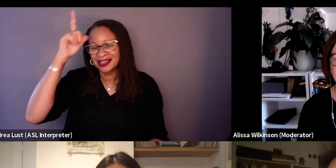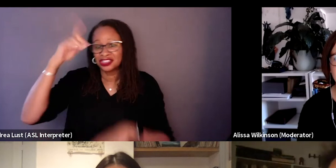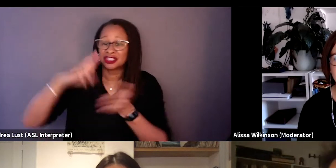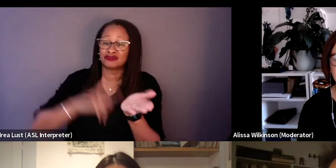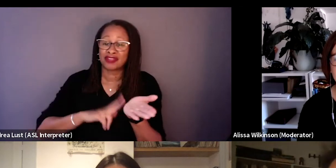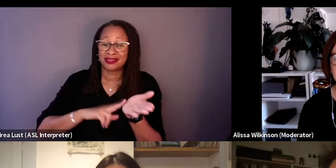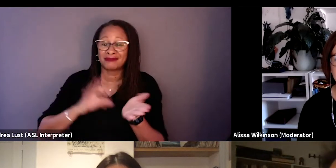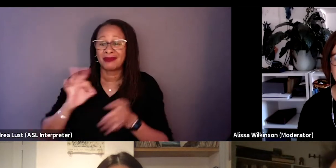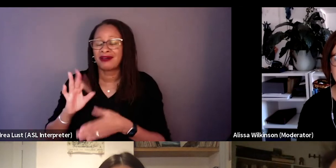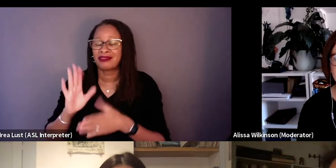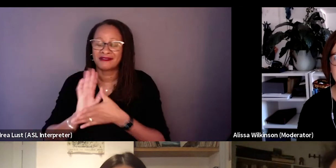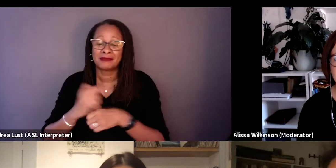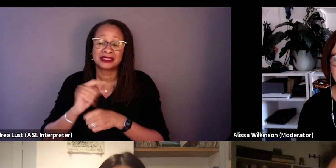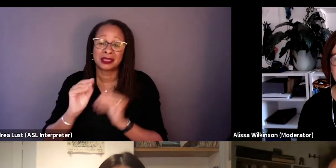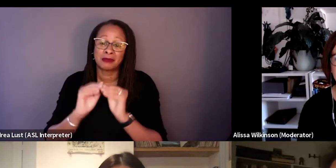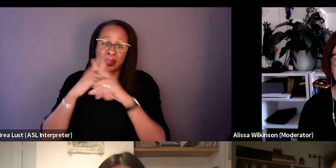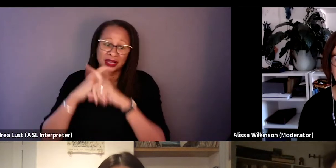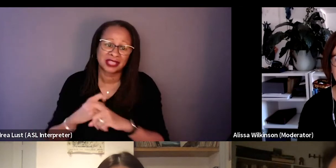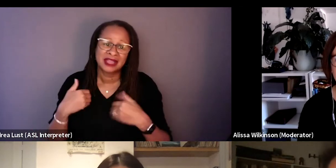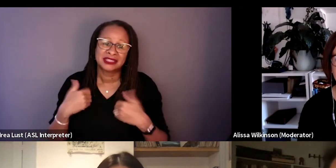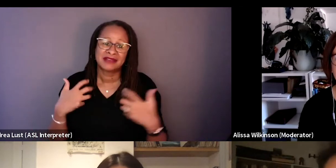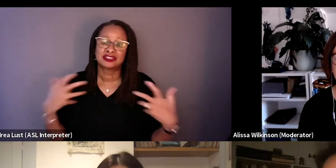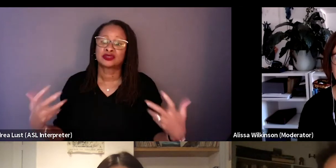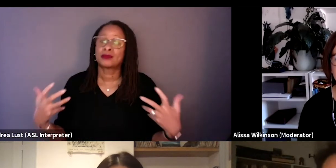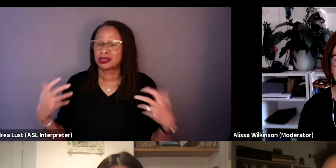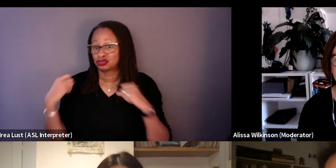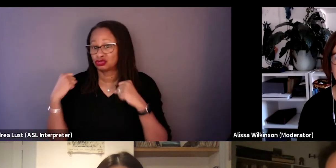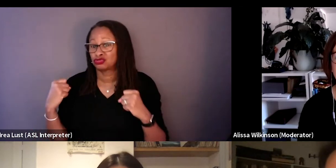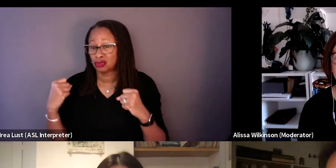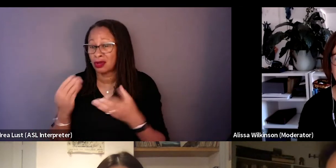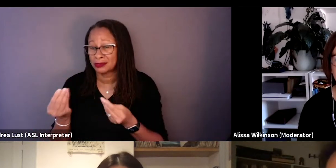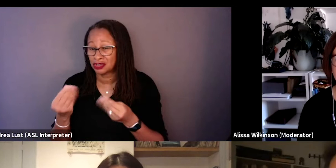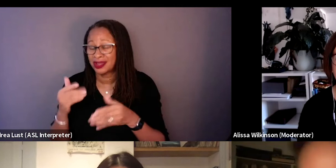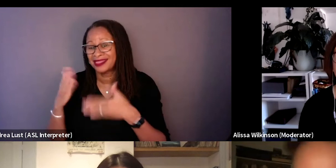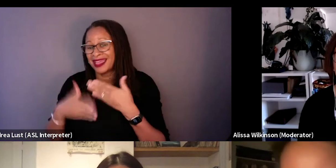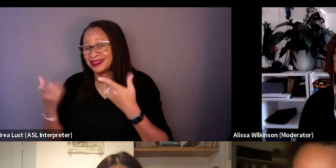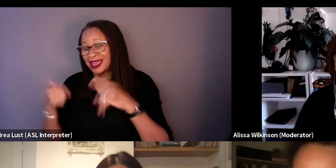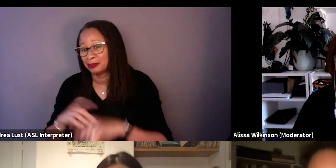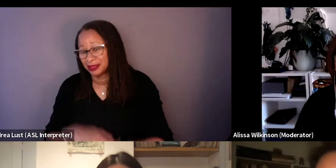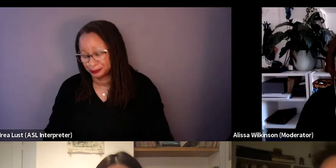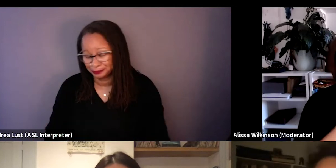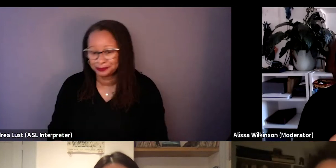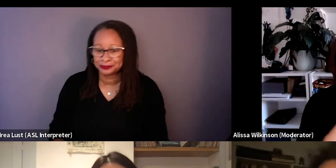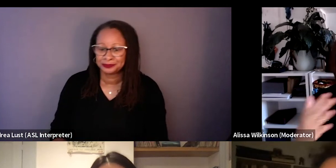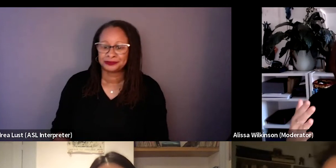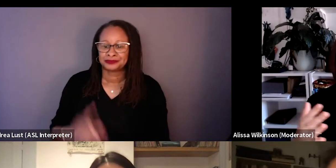which makes it more complicated to have so much strong material at the end happening. Mm. Tamana from your perspective,